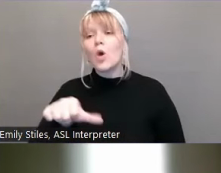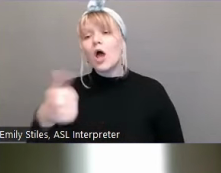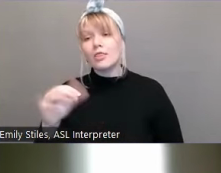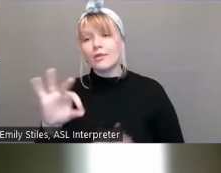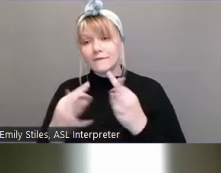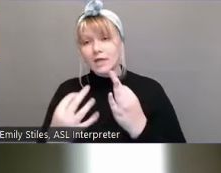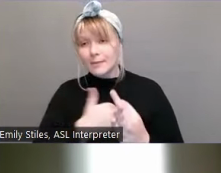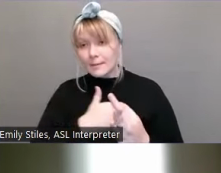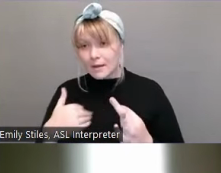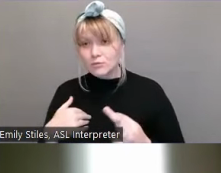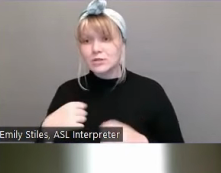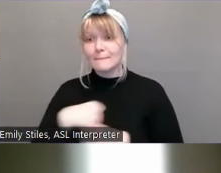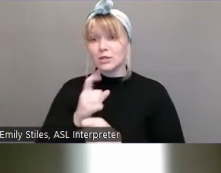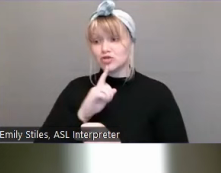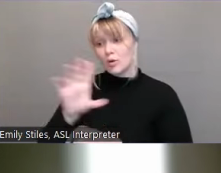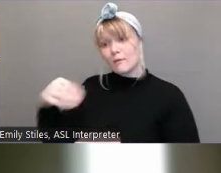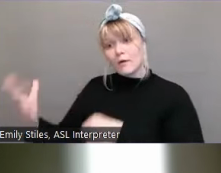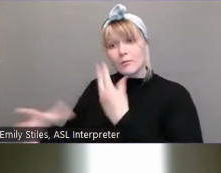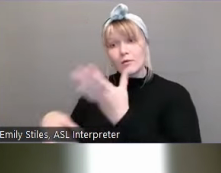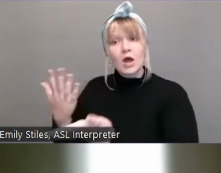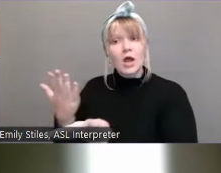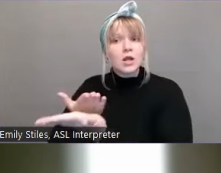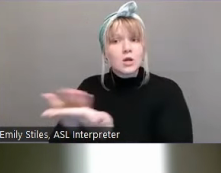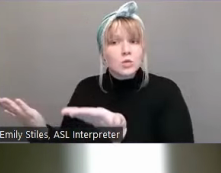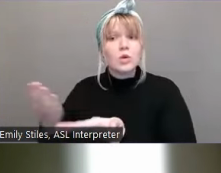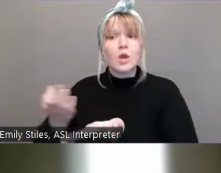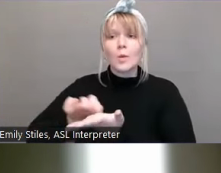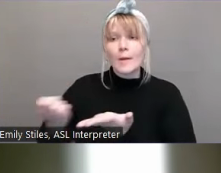for the family to stay independent at home as long as possible.